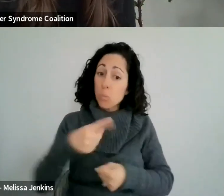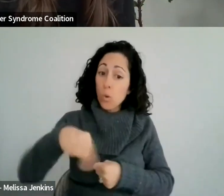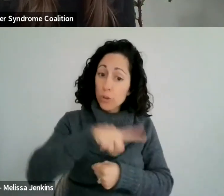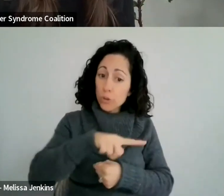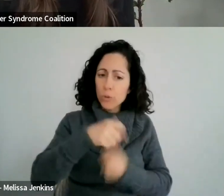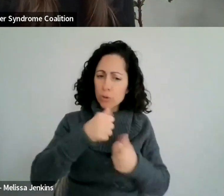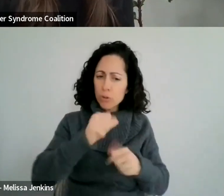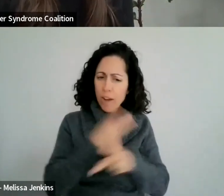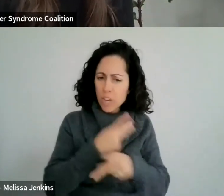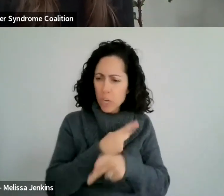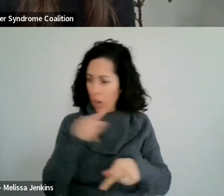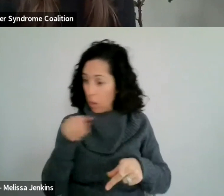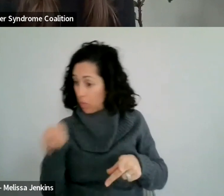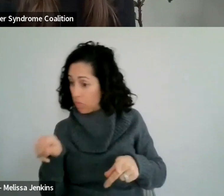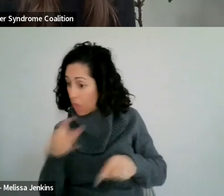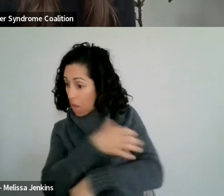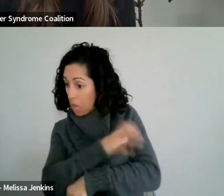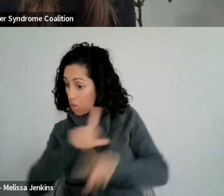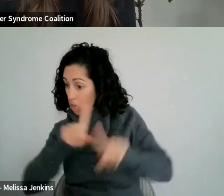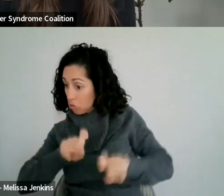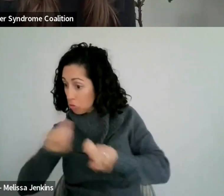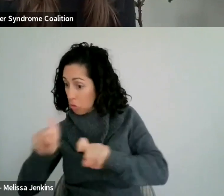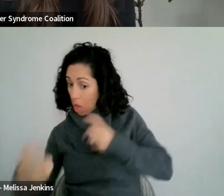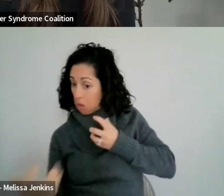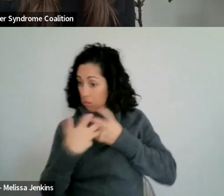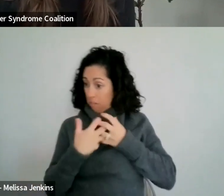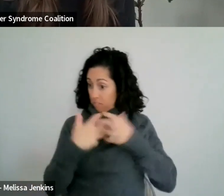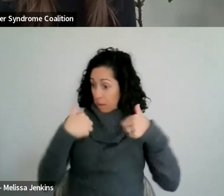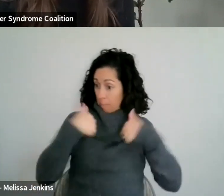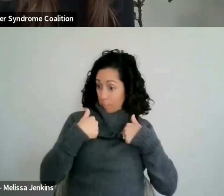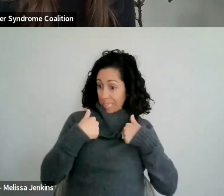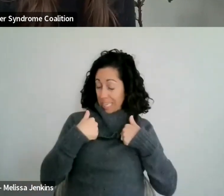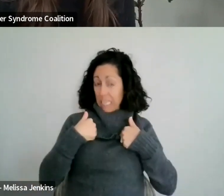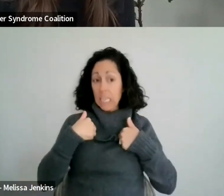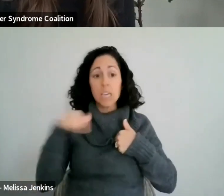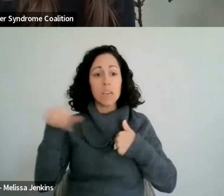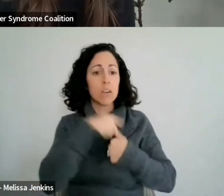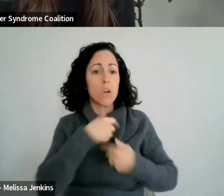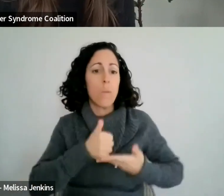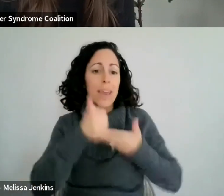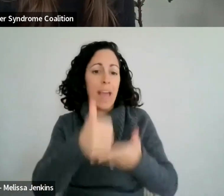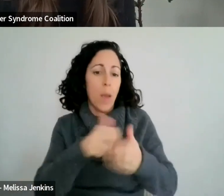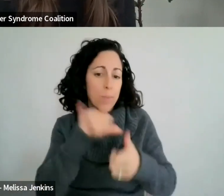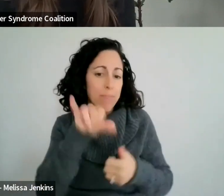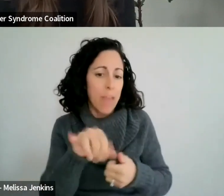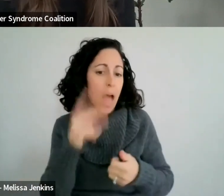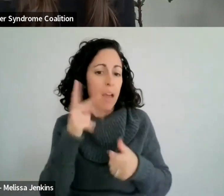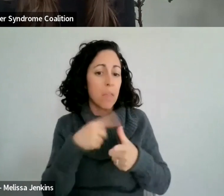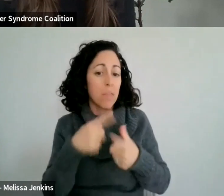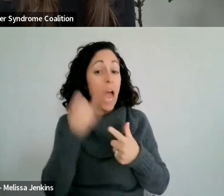that works for you is right for you and what the next steps could be. So we are a resource.